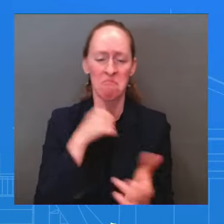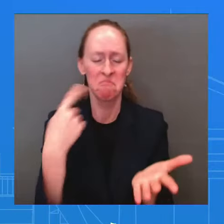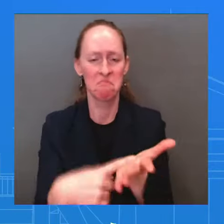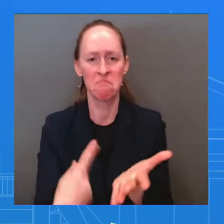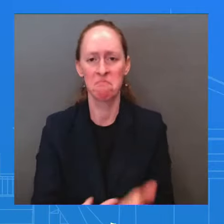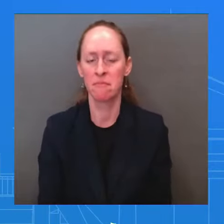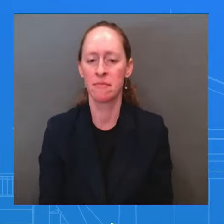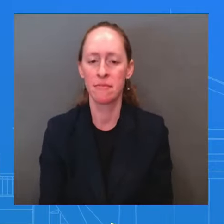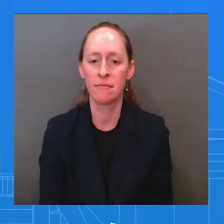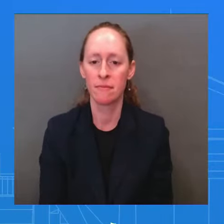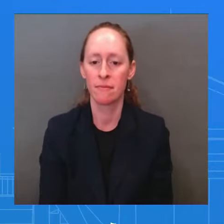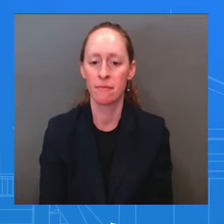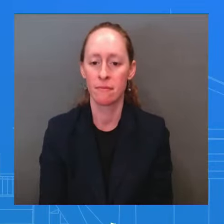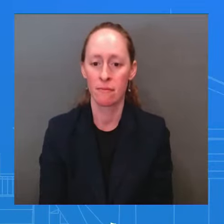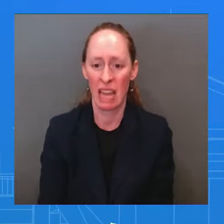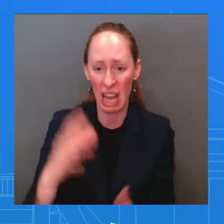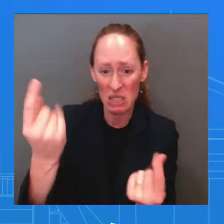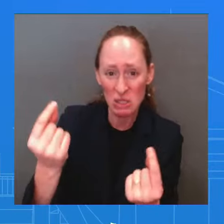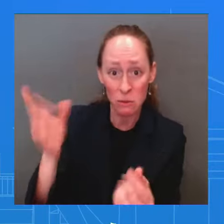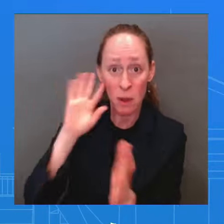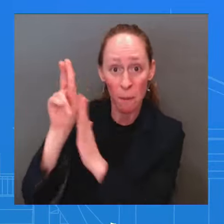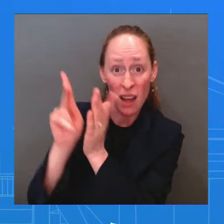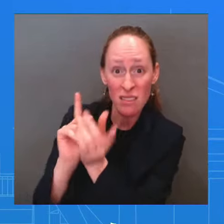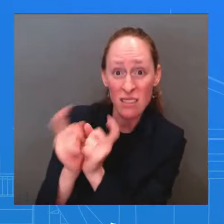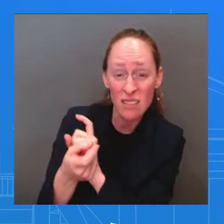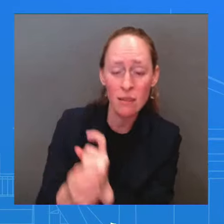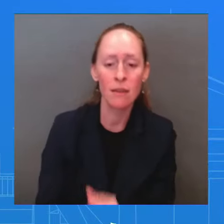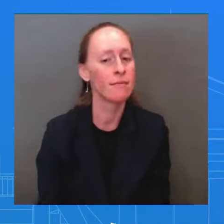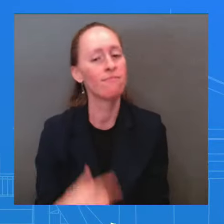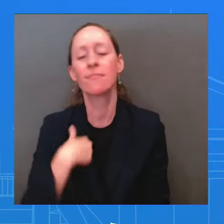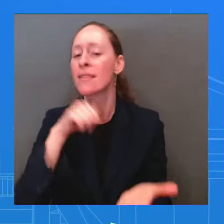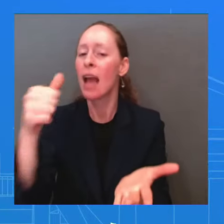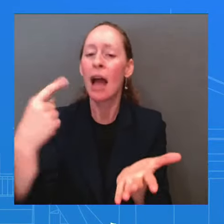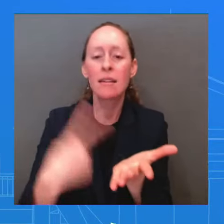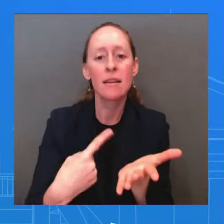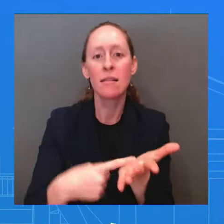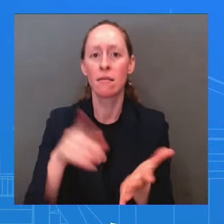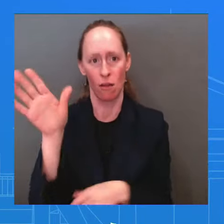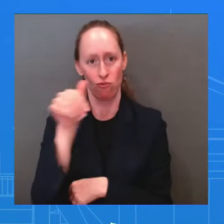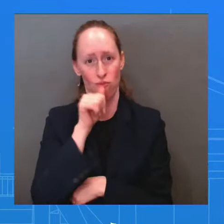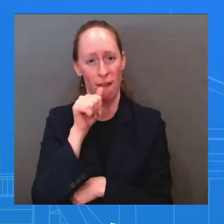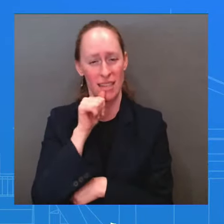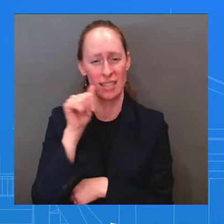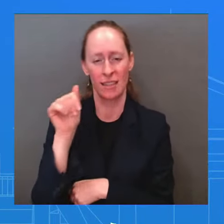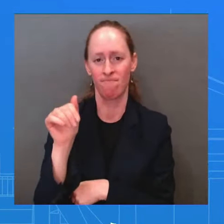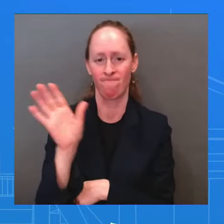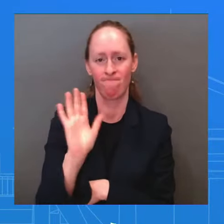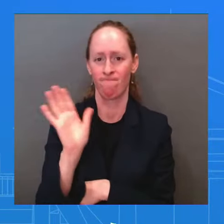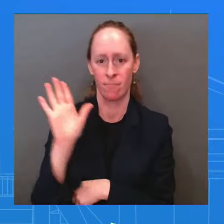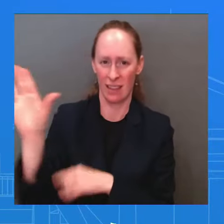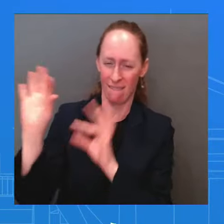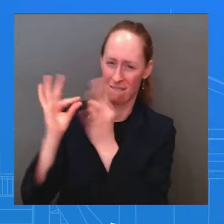The Press: -- over these charges? Ms. Jean-Pierre: I'm just -- I'm just not going to get into private conversations that the President has with his family. Go ahead, Steve. The Press: How damaging do you expect the strike